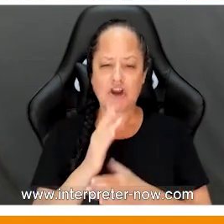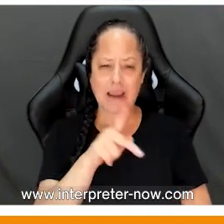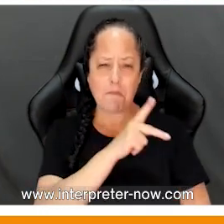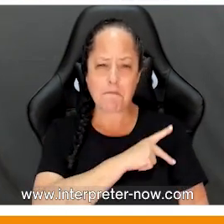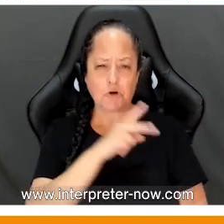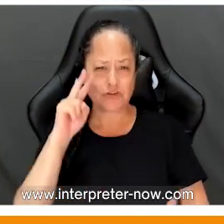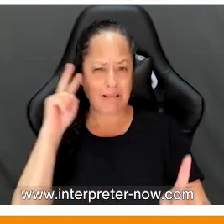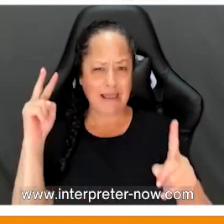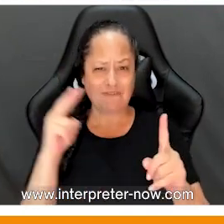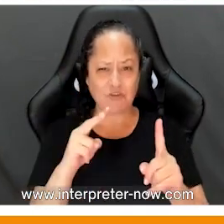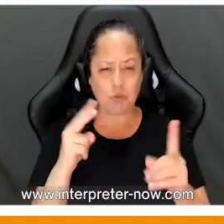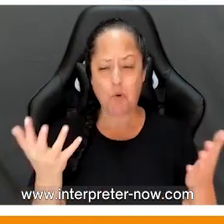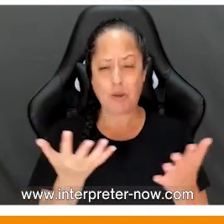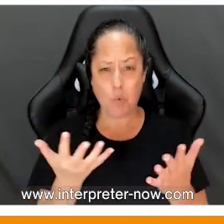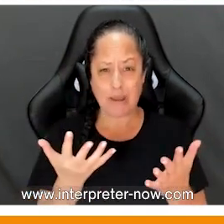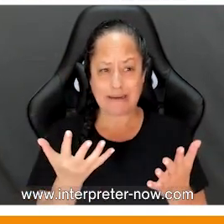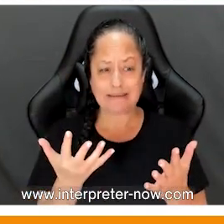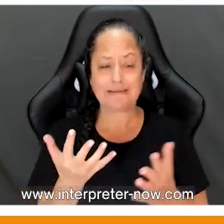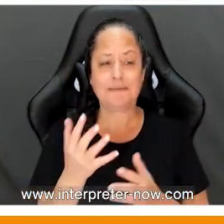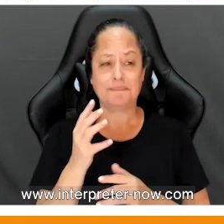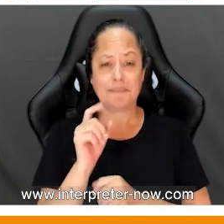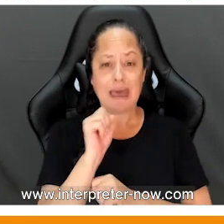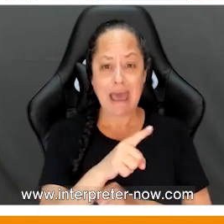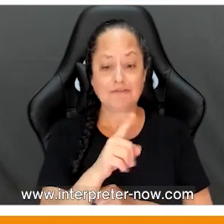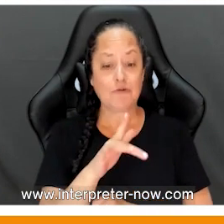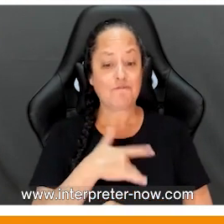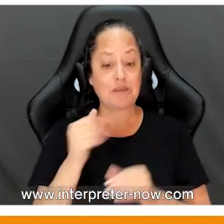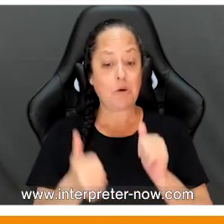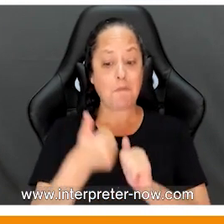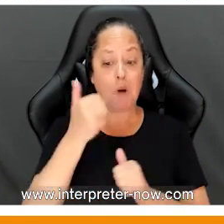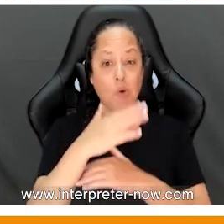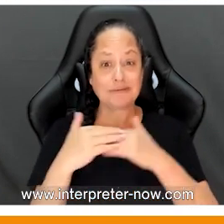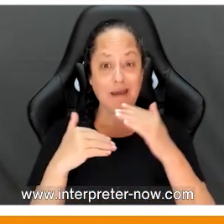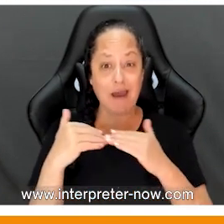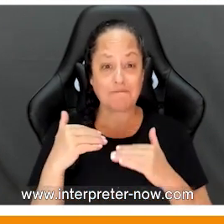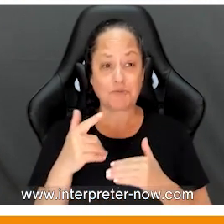Then ask them when you feel most comfortable, and then when do you feel uncomfortable being that person?